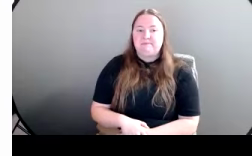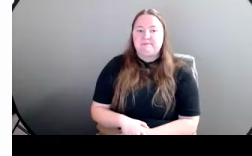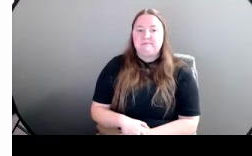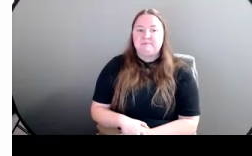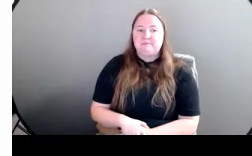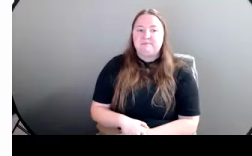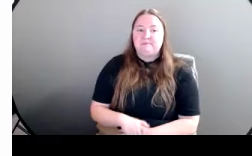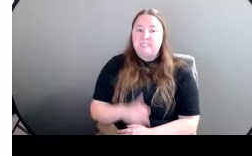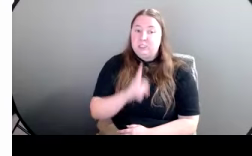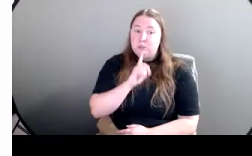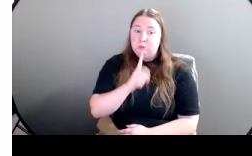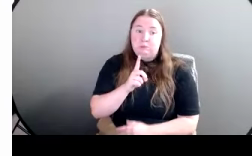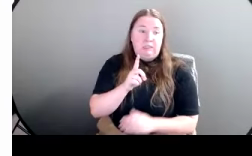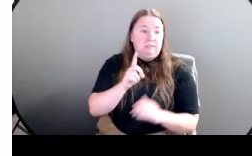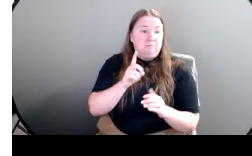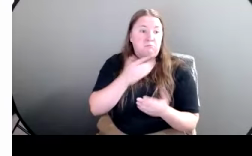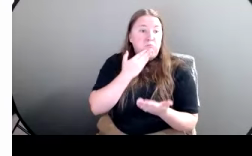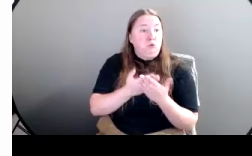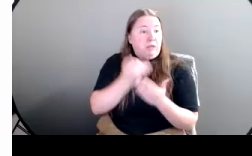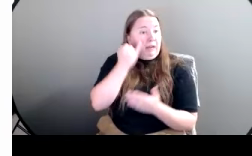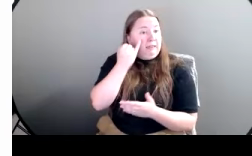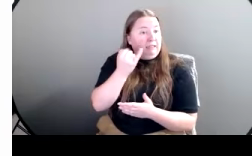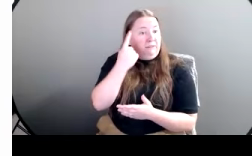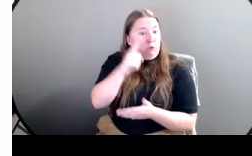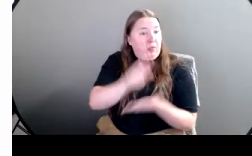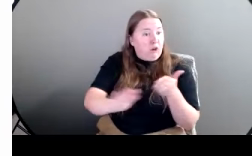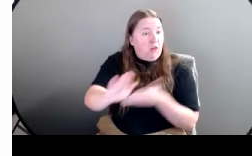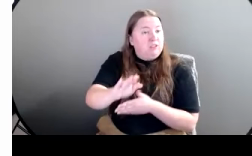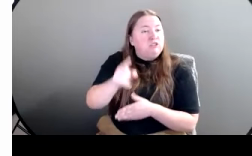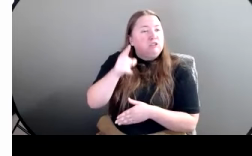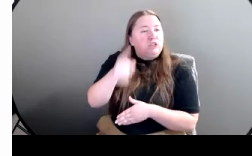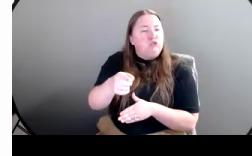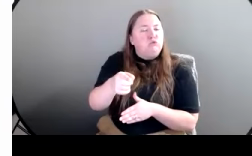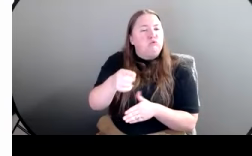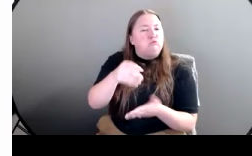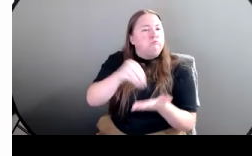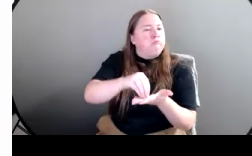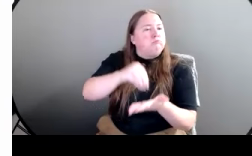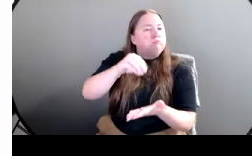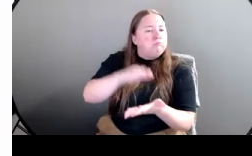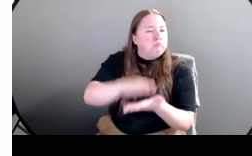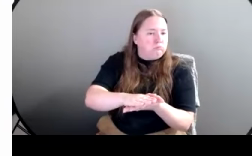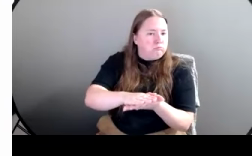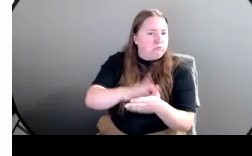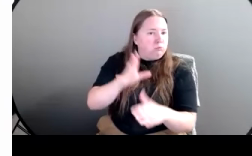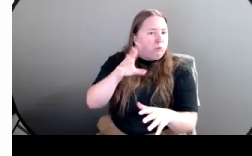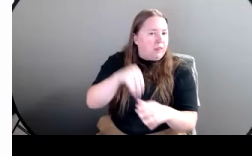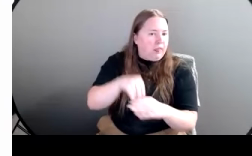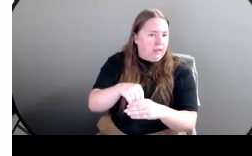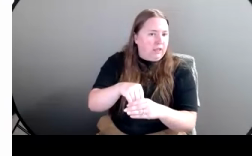Yes. Really good idea, really important for the college that you indicate, within the,